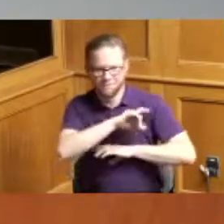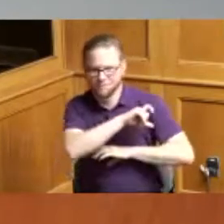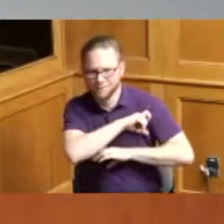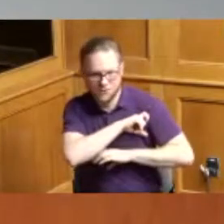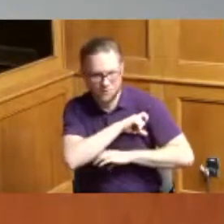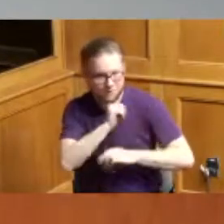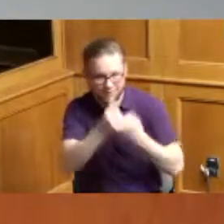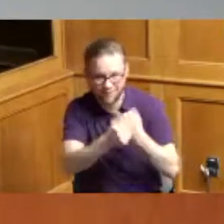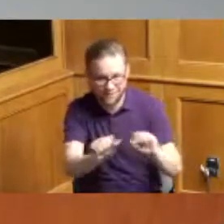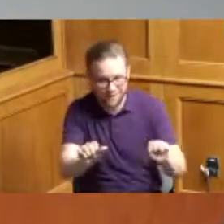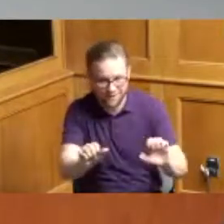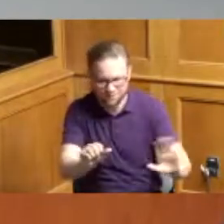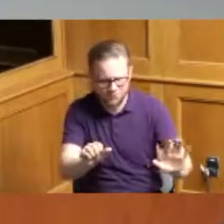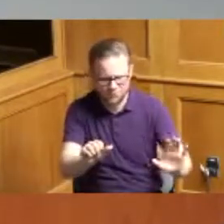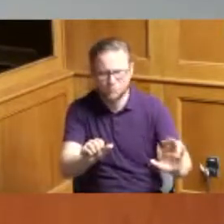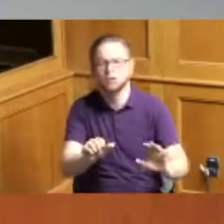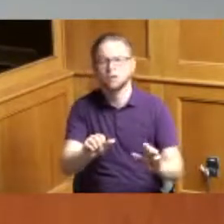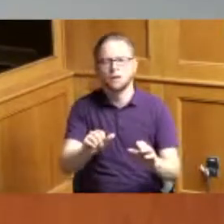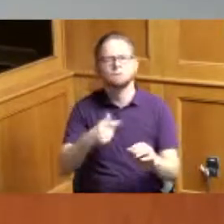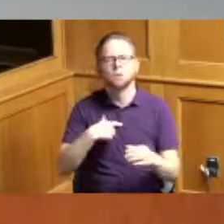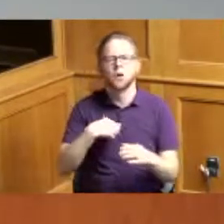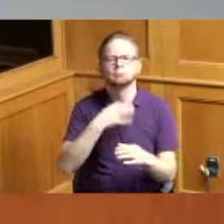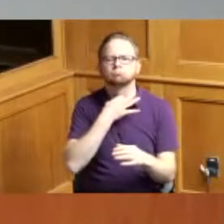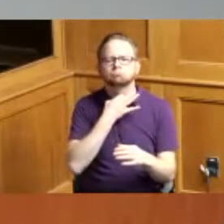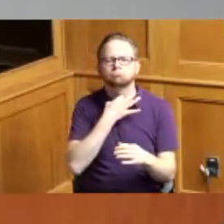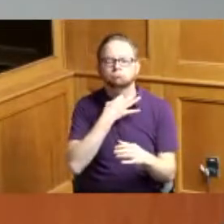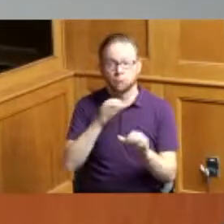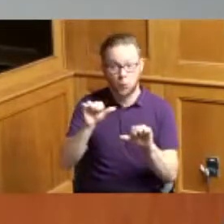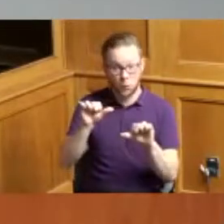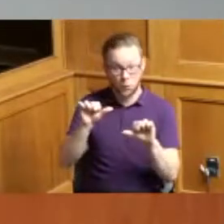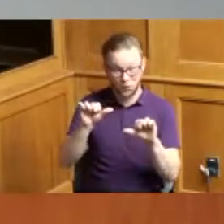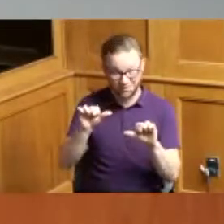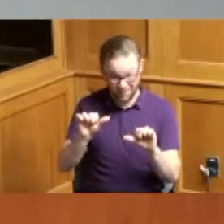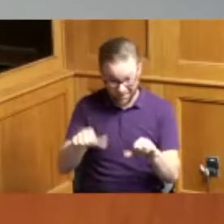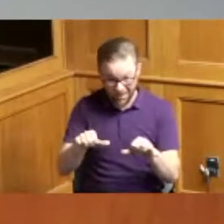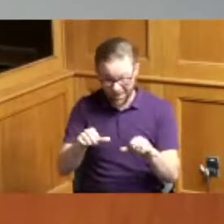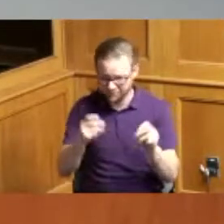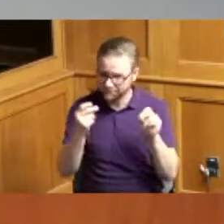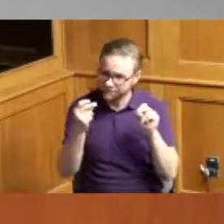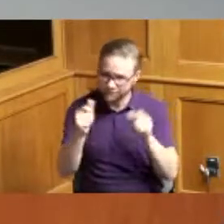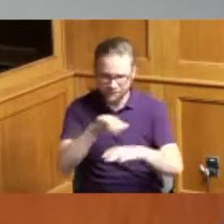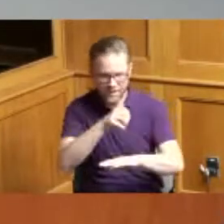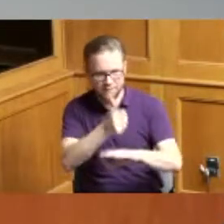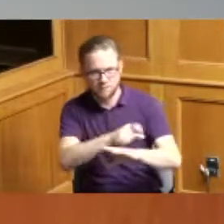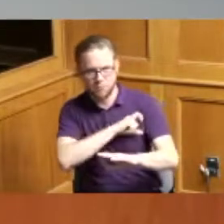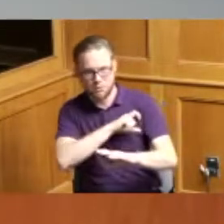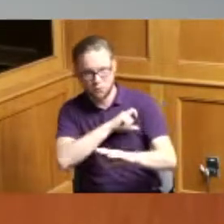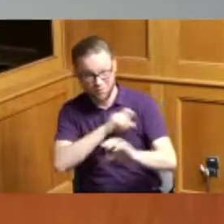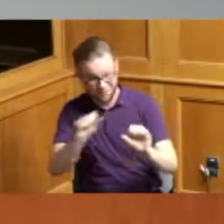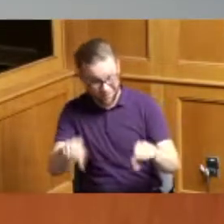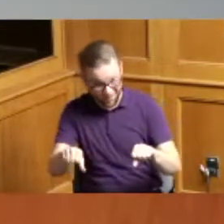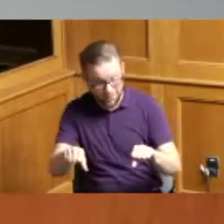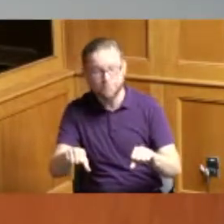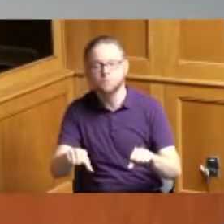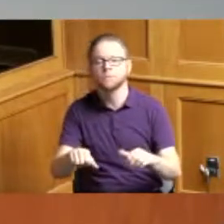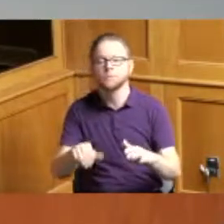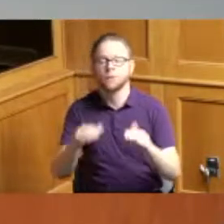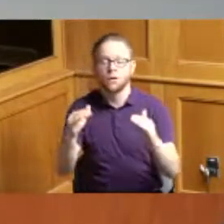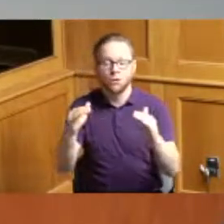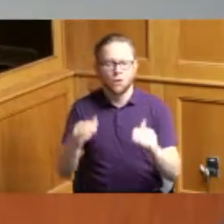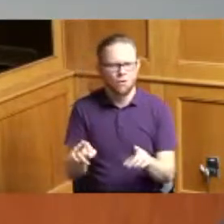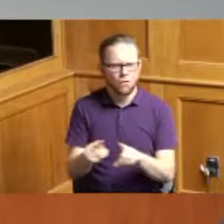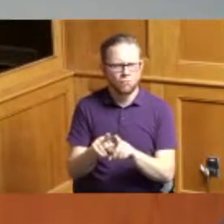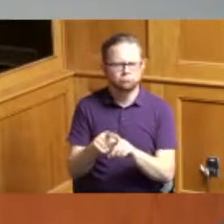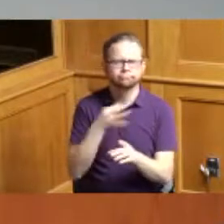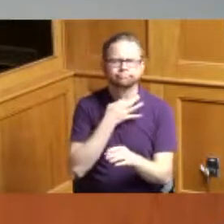so I'll be interested to know if that can be put in place and then I'm also interested in you know